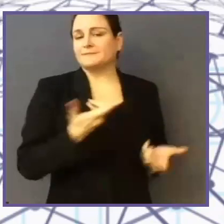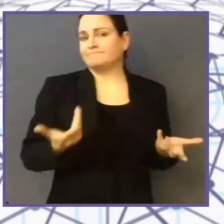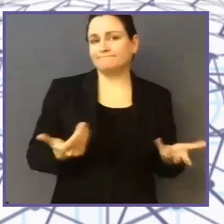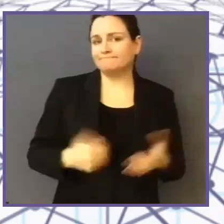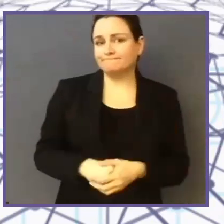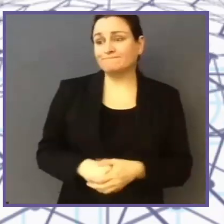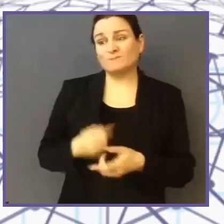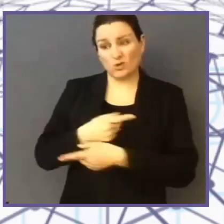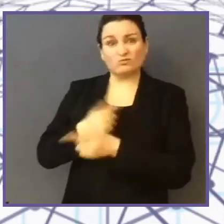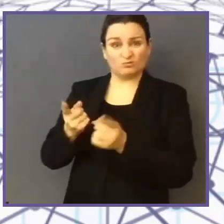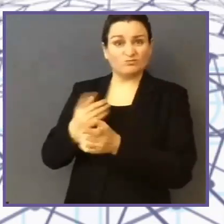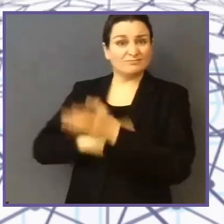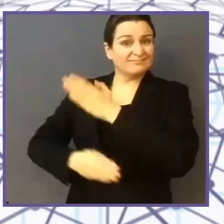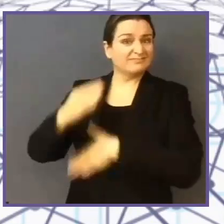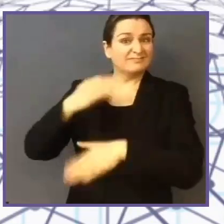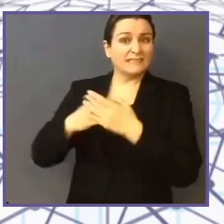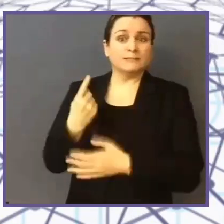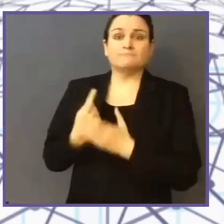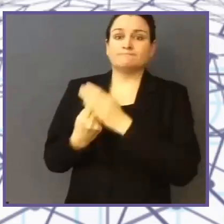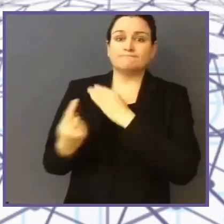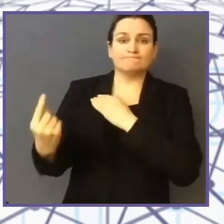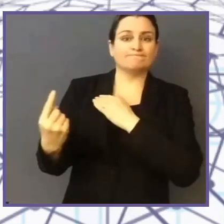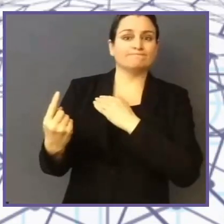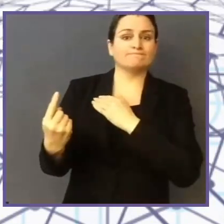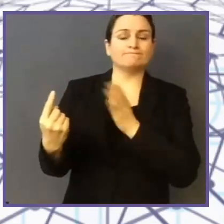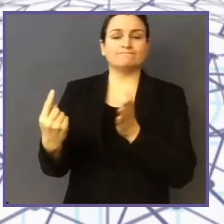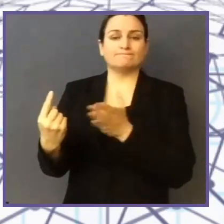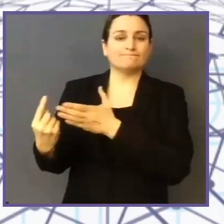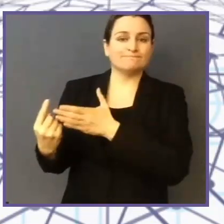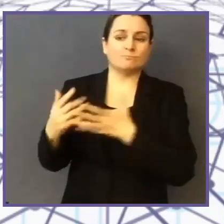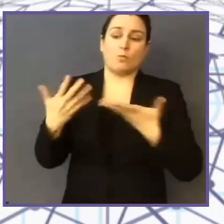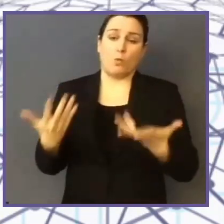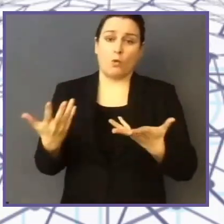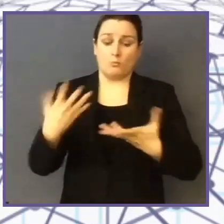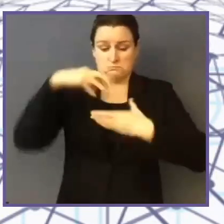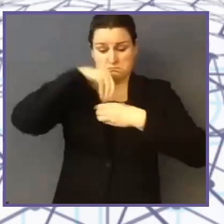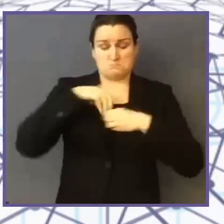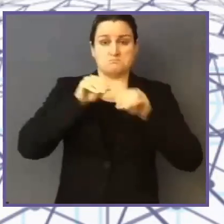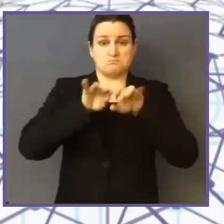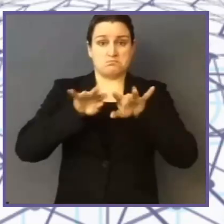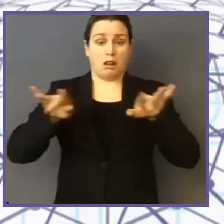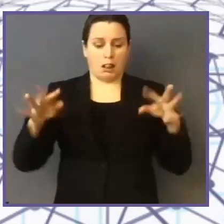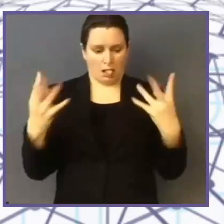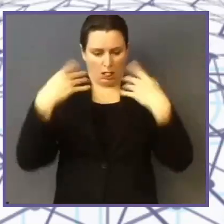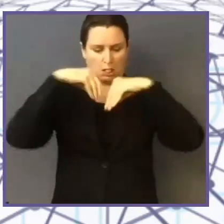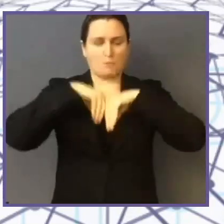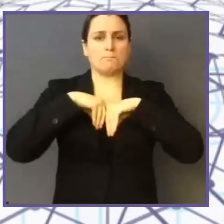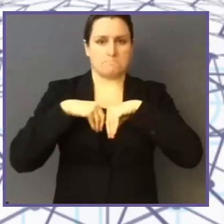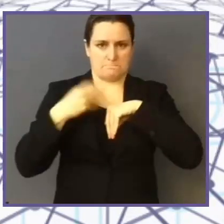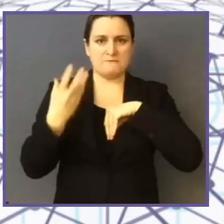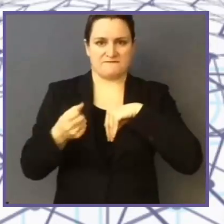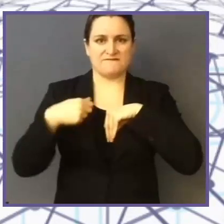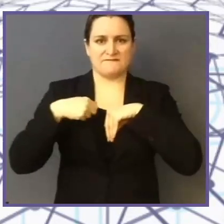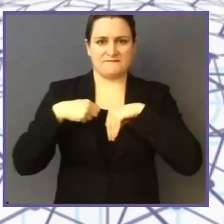disabilities, or persons experiencing intersectional forms of marginalisation including women with disabilities.